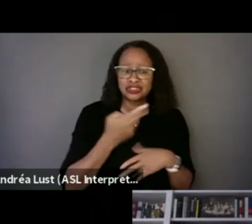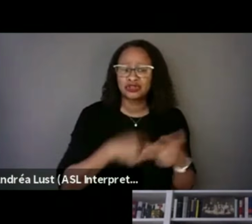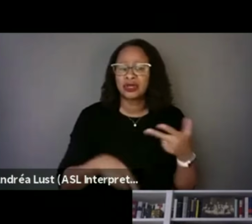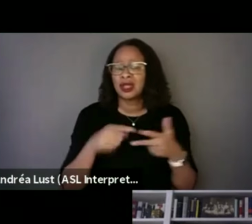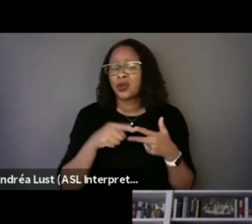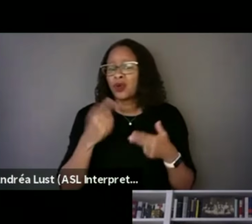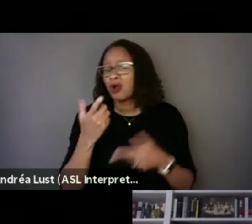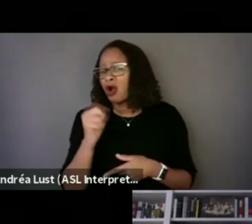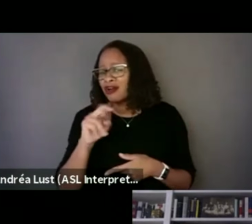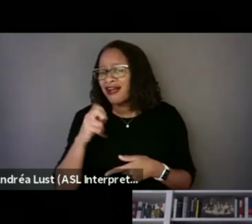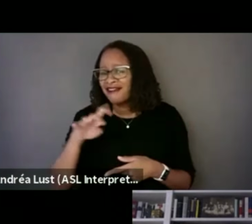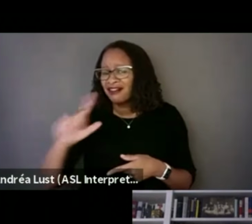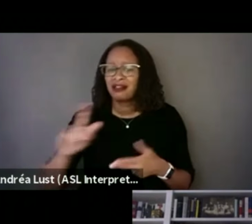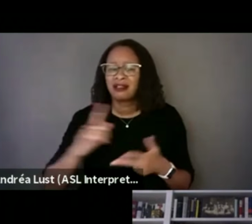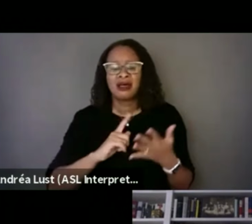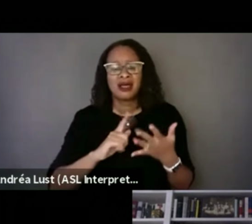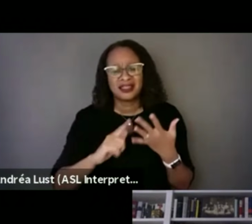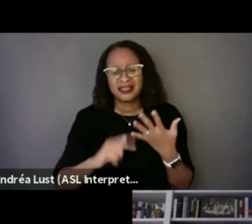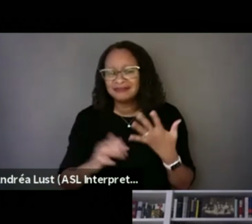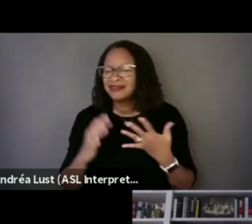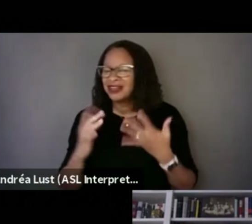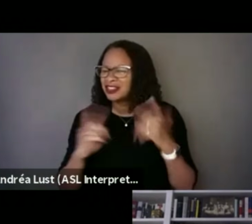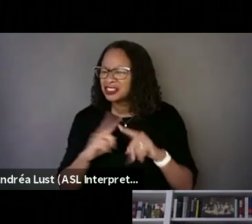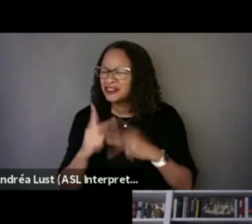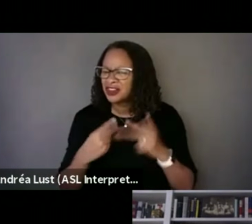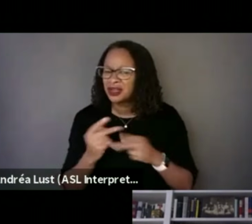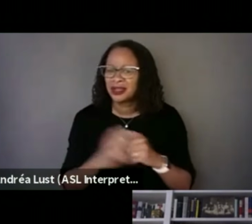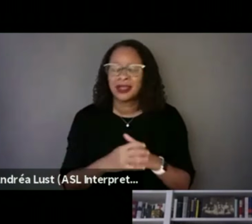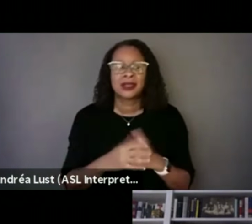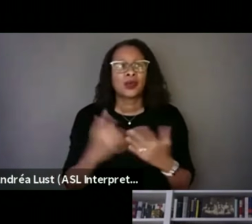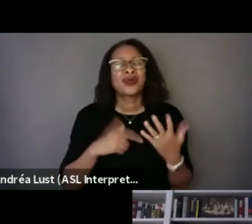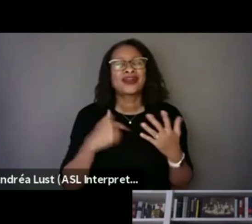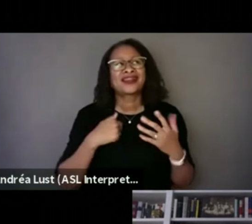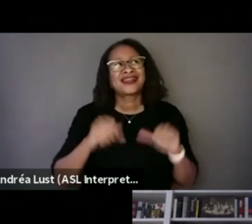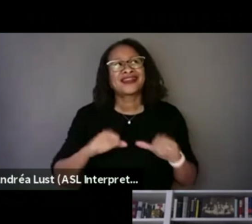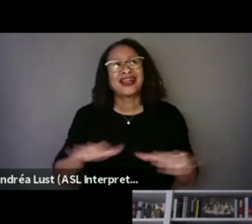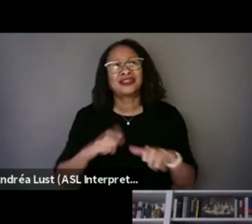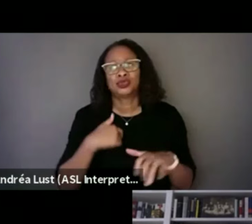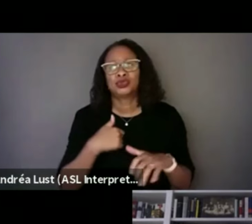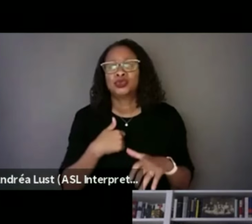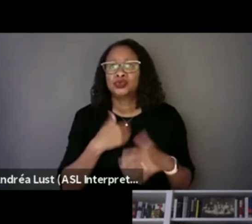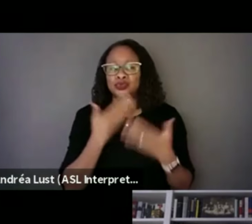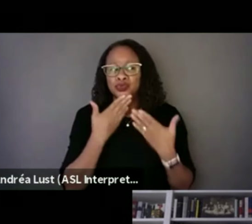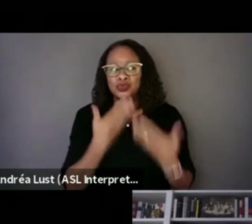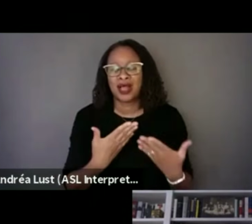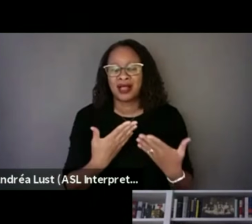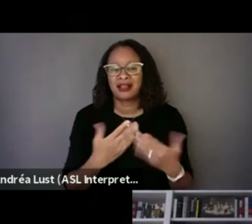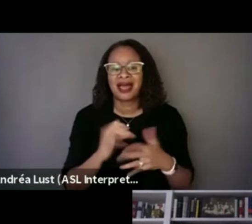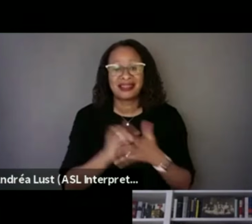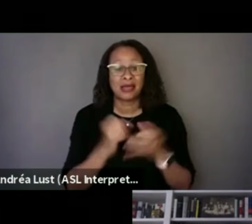And then I kind of, you know, was like, well, what can I actually do well? And that was multiple